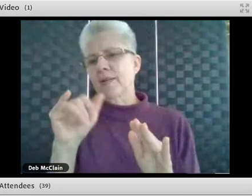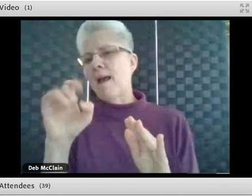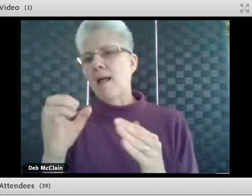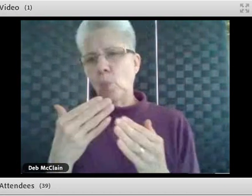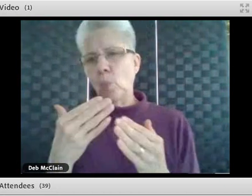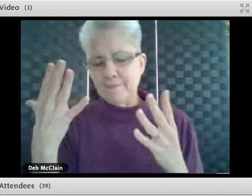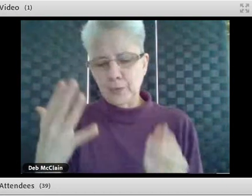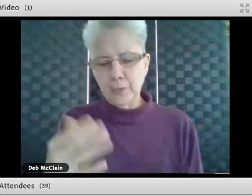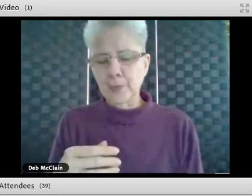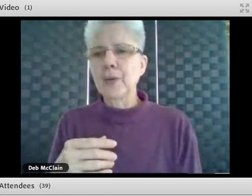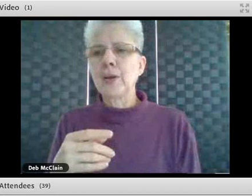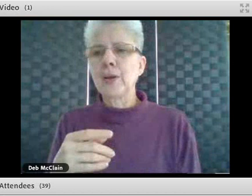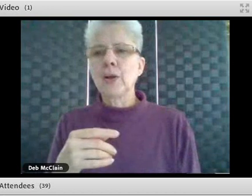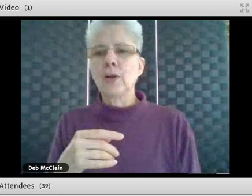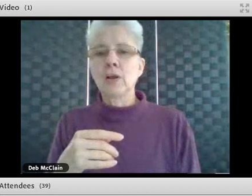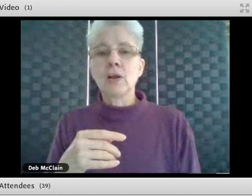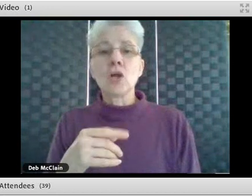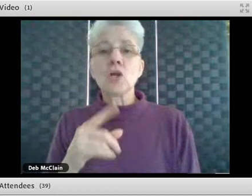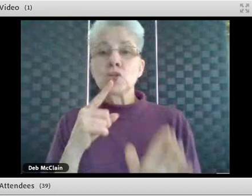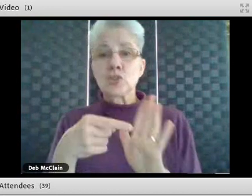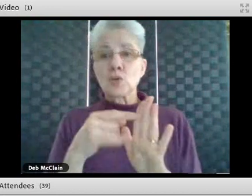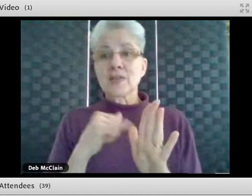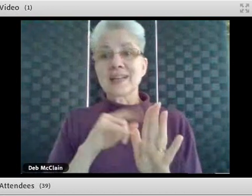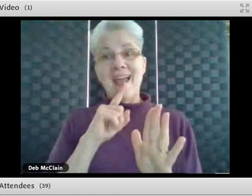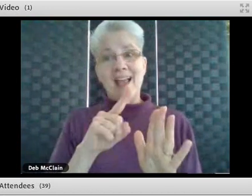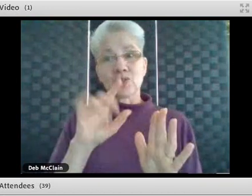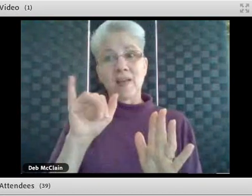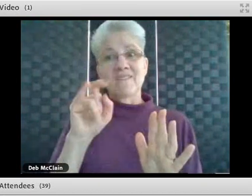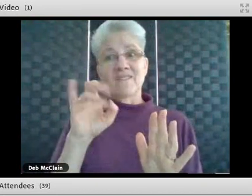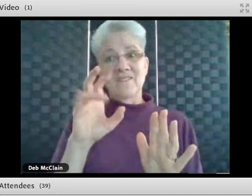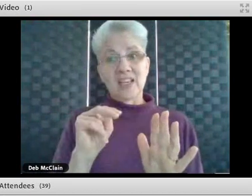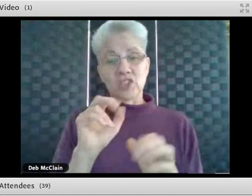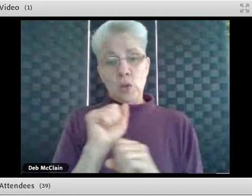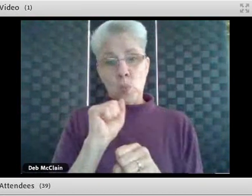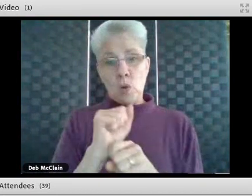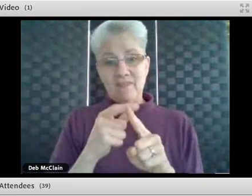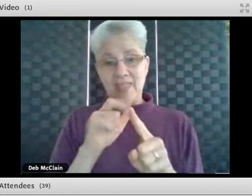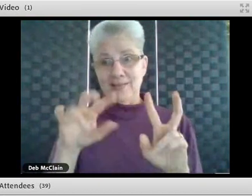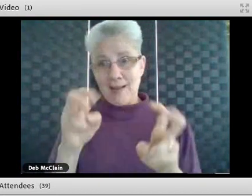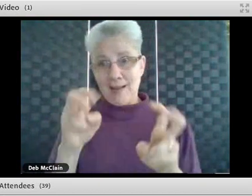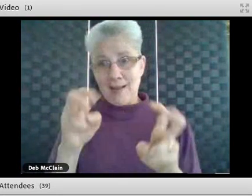that it shows that it is actually a fiction account of that topic. So that's quite important.